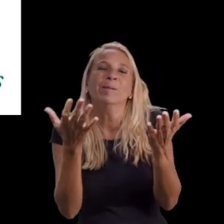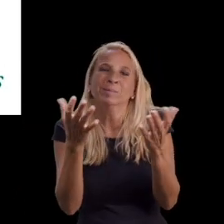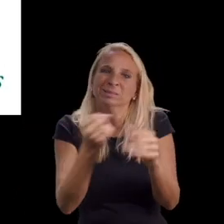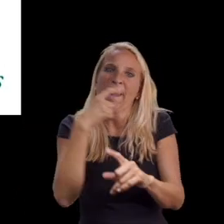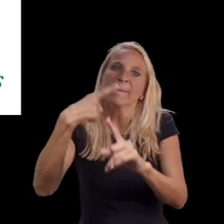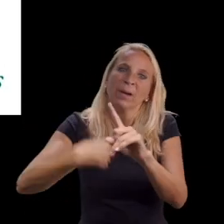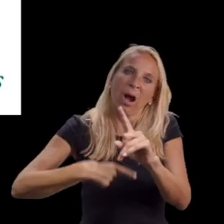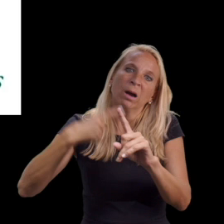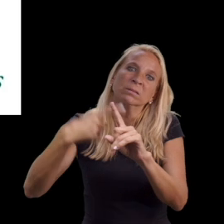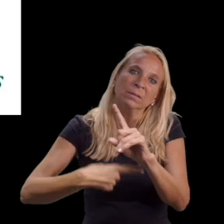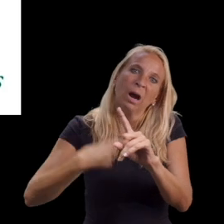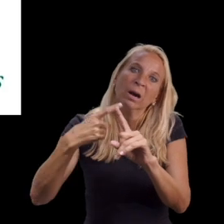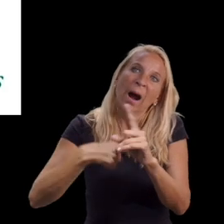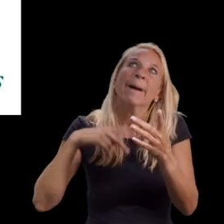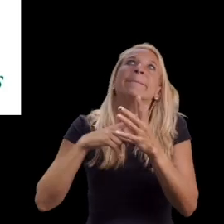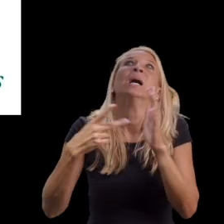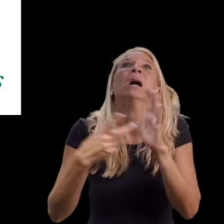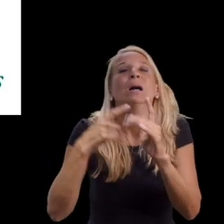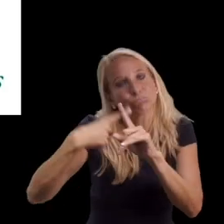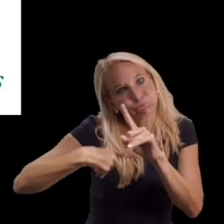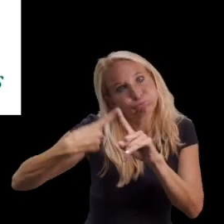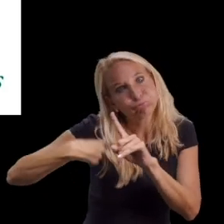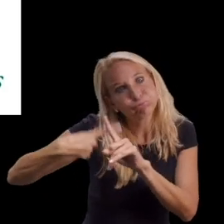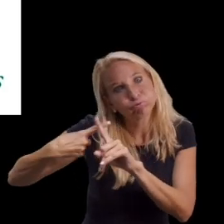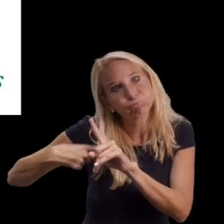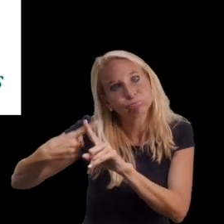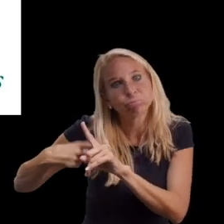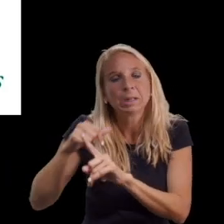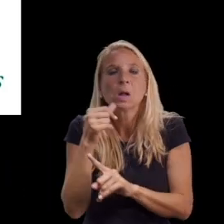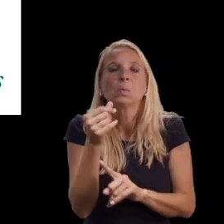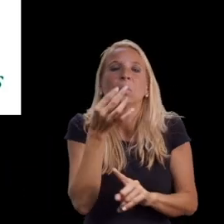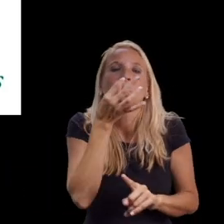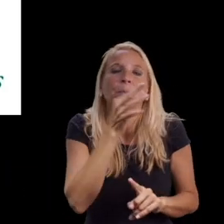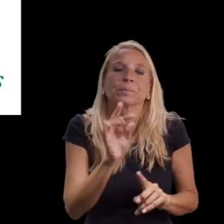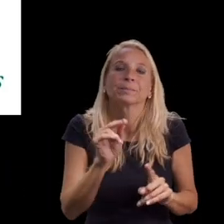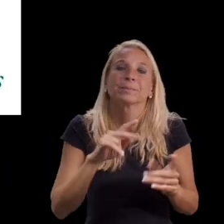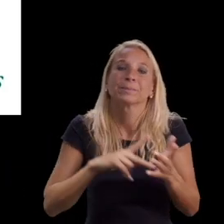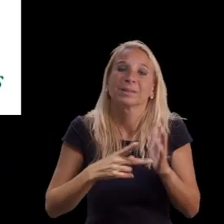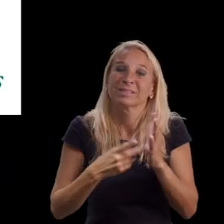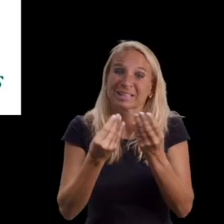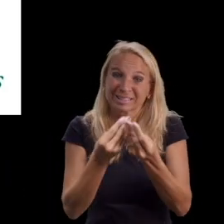And when I say months, I do mean months. I don't mean that it's gonna be resolved really quickly